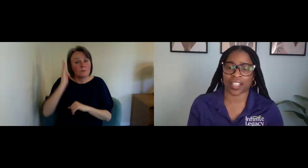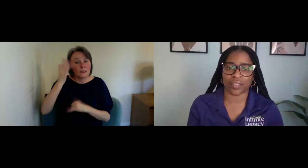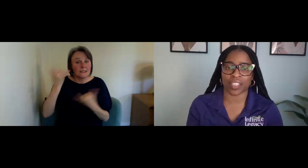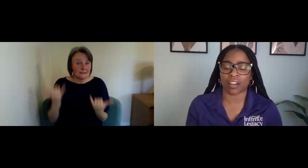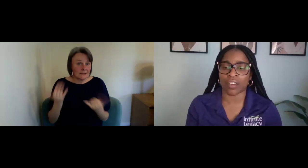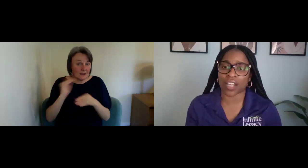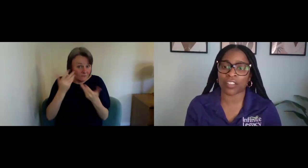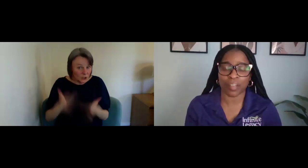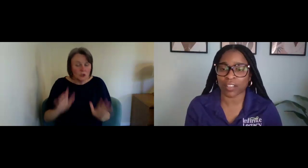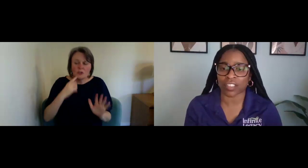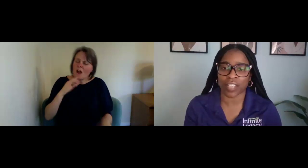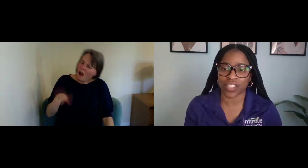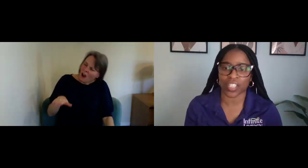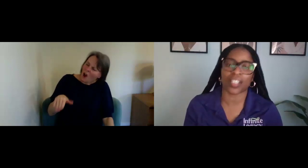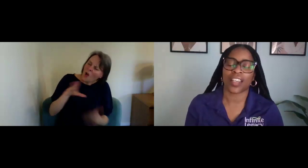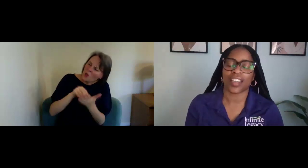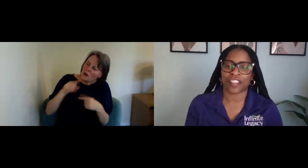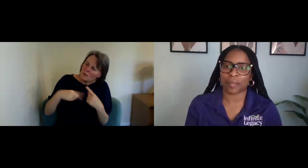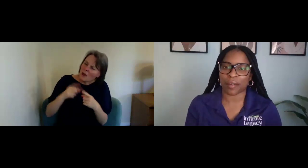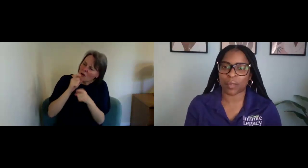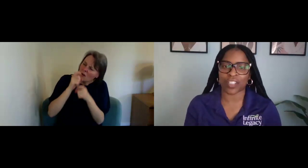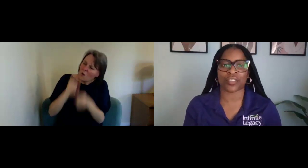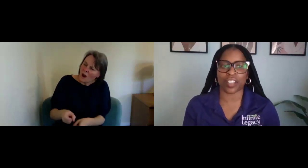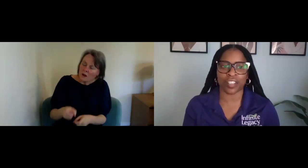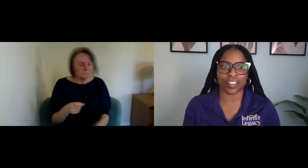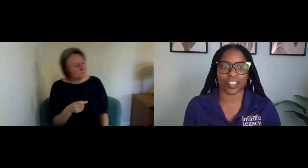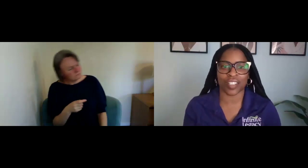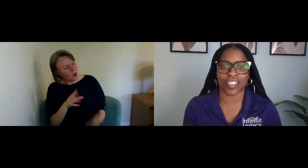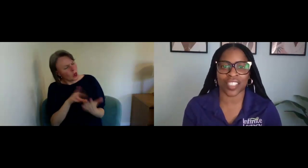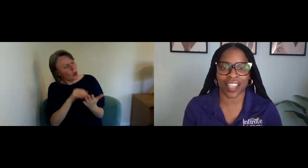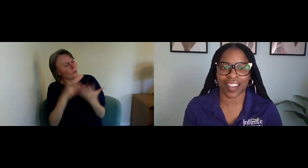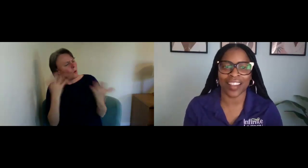when you say, oh, I learned about donation and they go, what did you learn and you can just say,